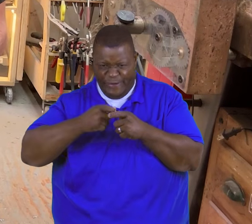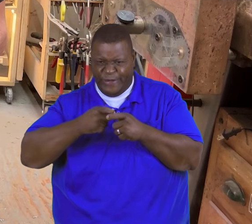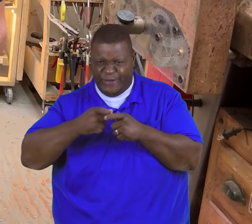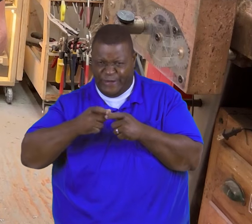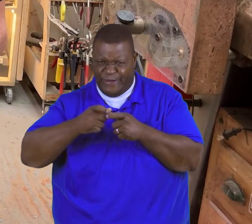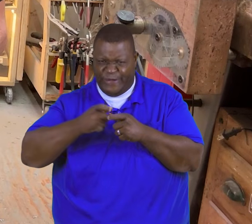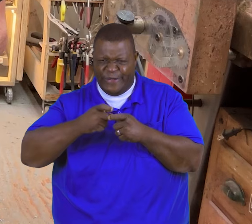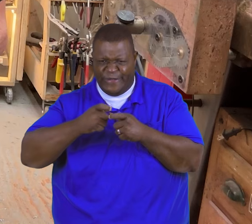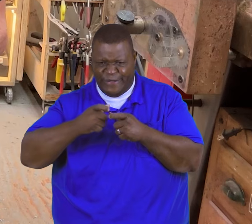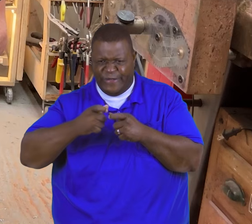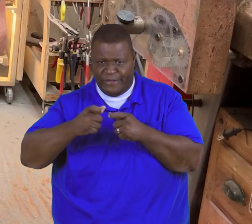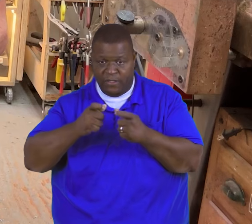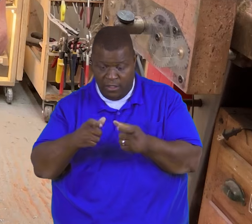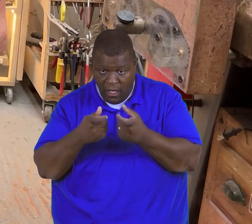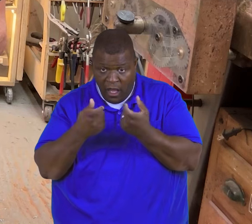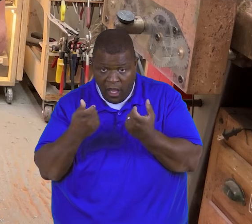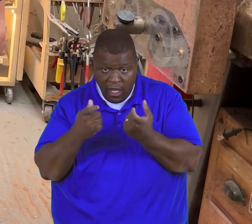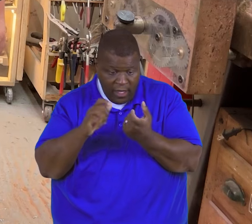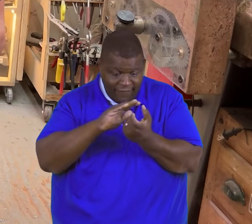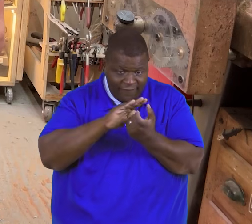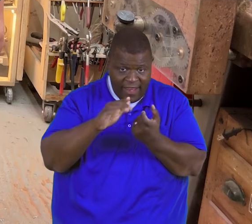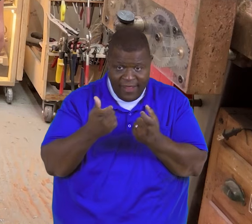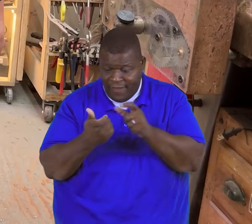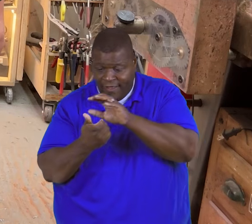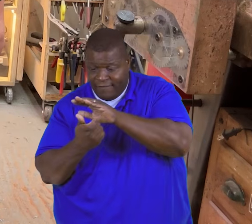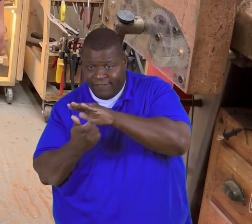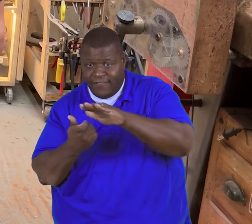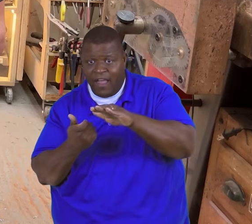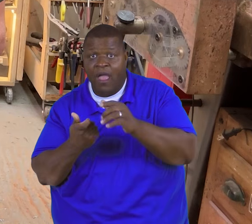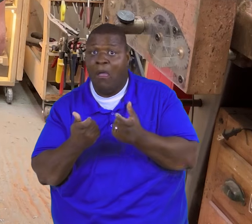lapping compounds until they're surpassingly flat.